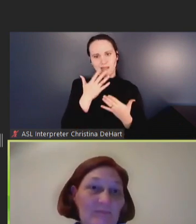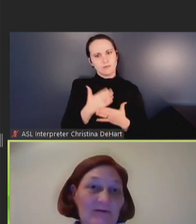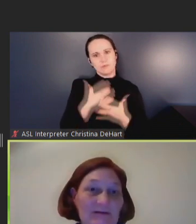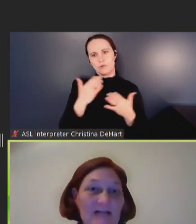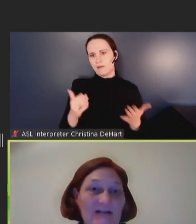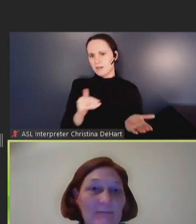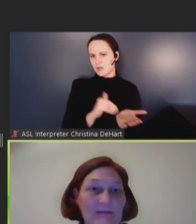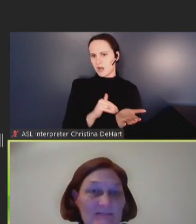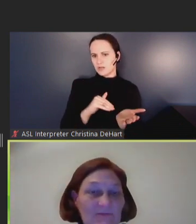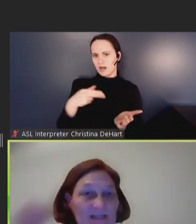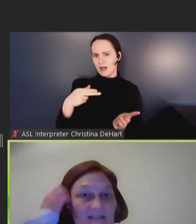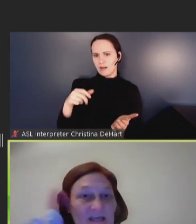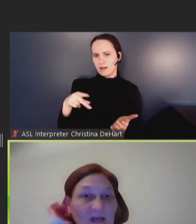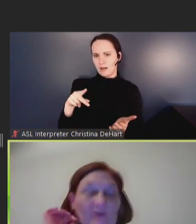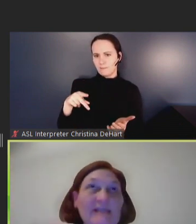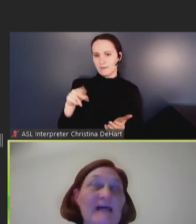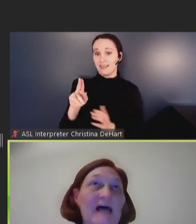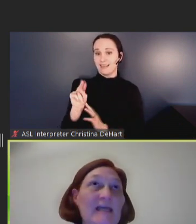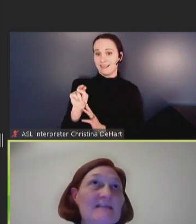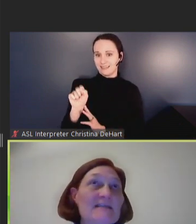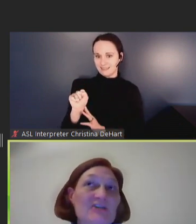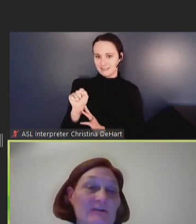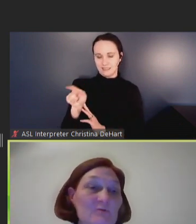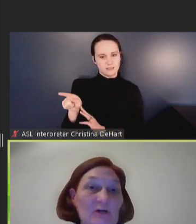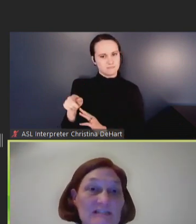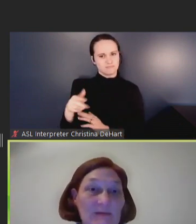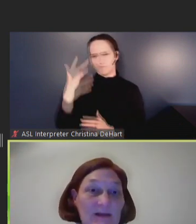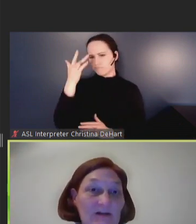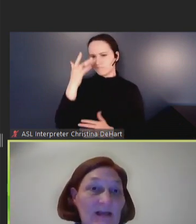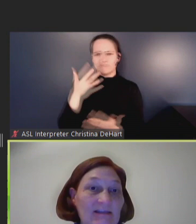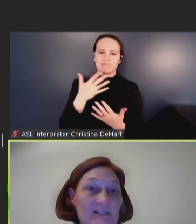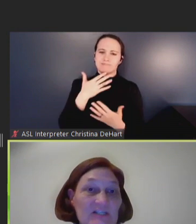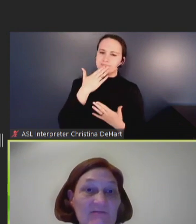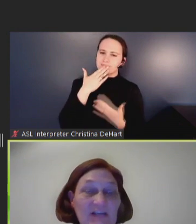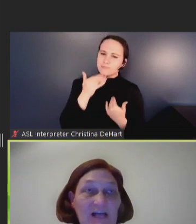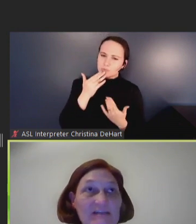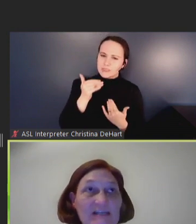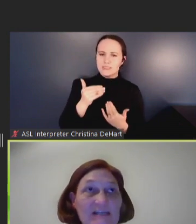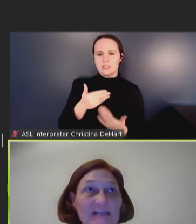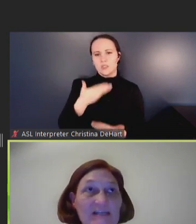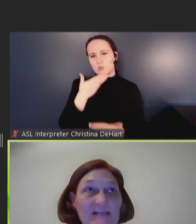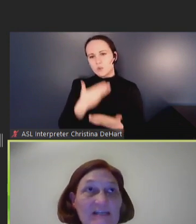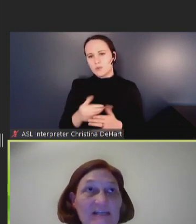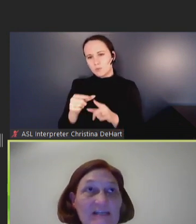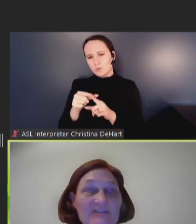Hopkins for his really kind and generous words about our colleague, Jeff Kalman, yesterday. I